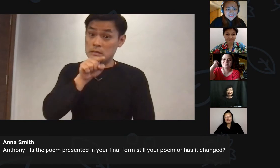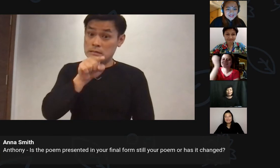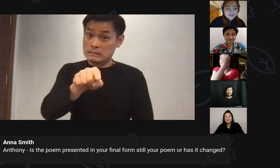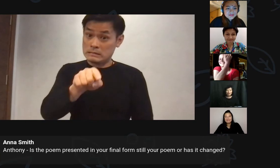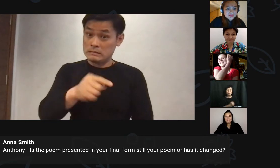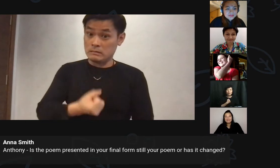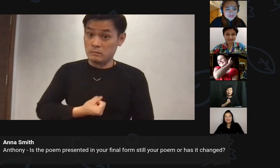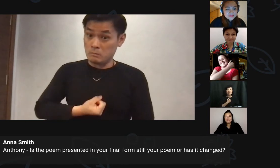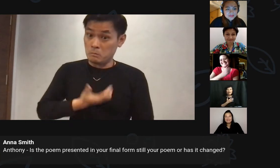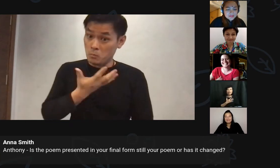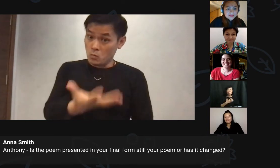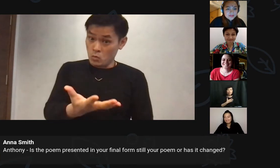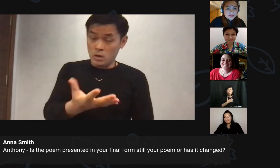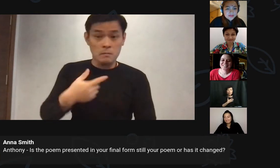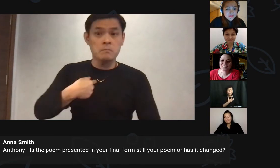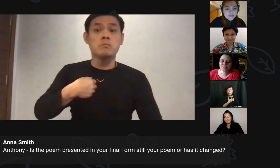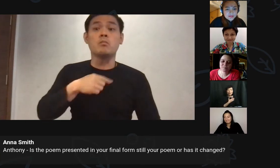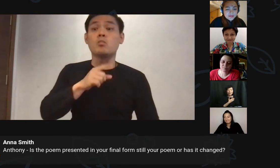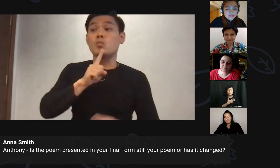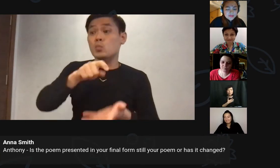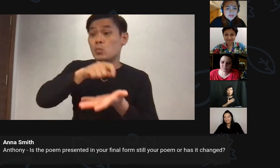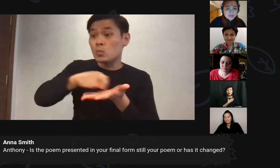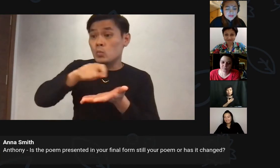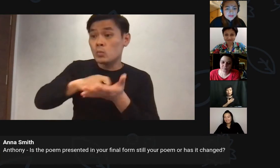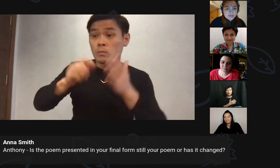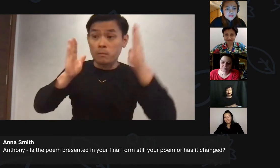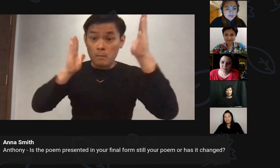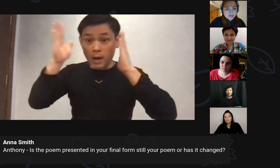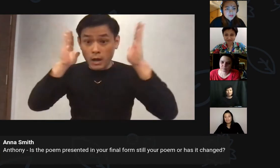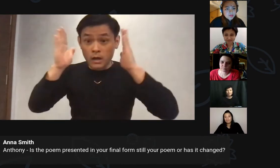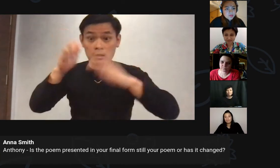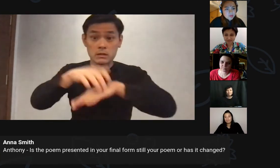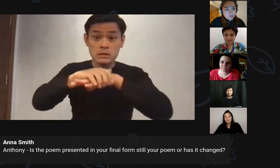It really, you know, express what I did.